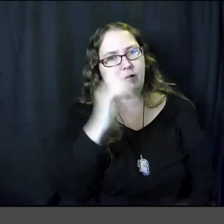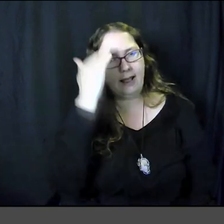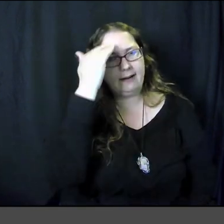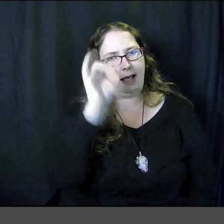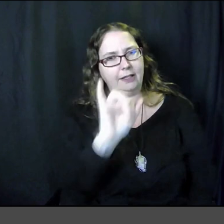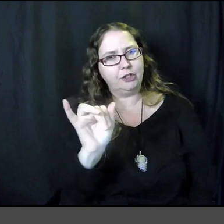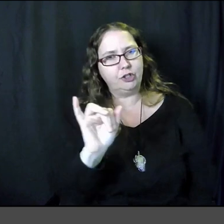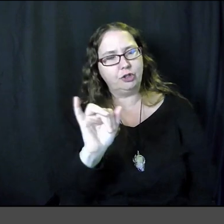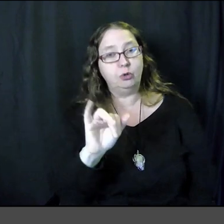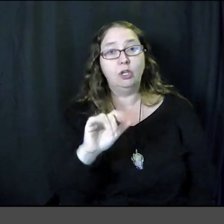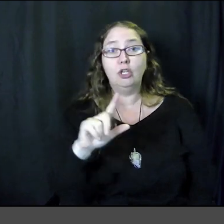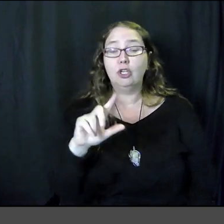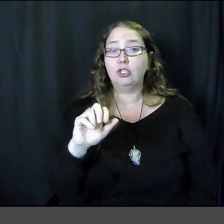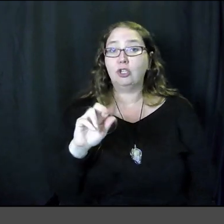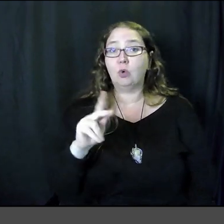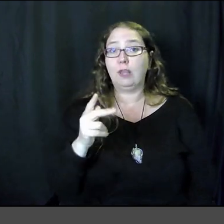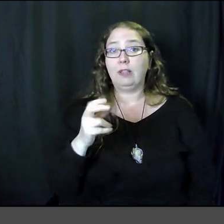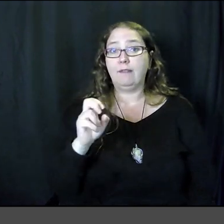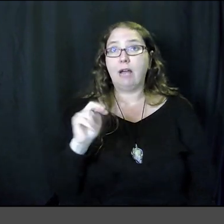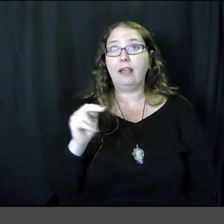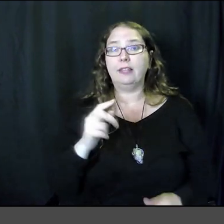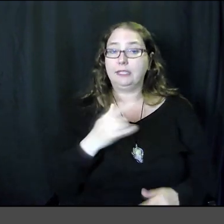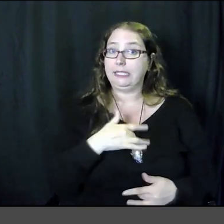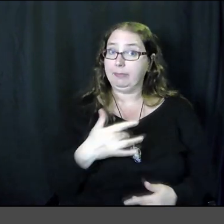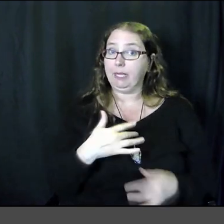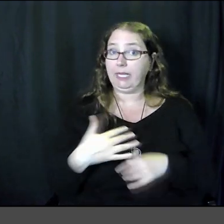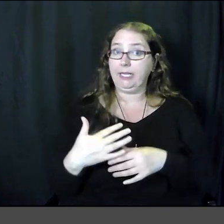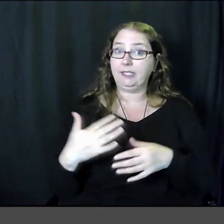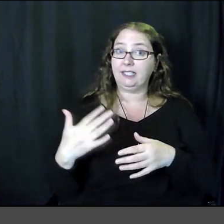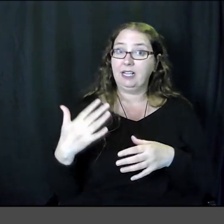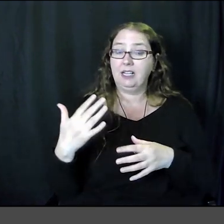THE PRESSURE THAT IS COMING IN FROM THE OPPRESSED ON THE LEVIATHAN